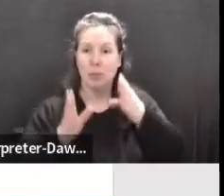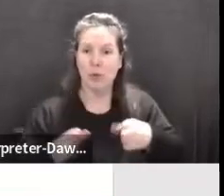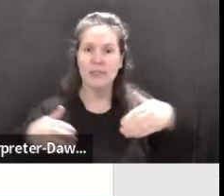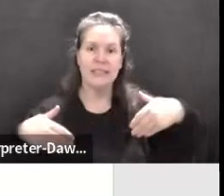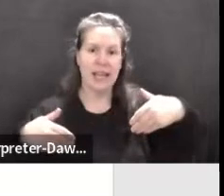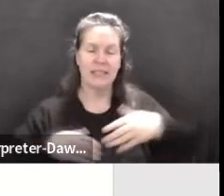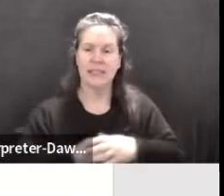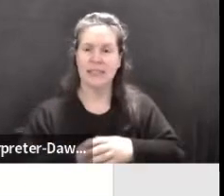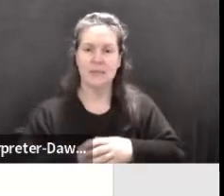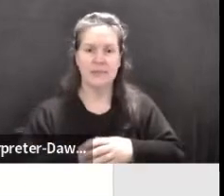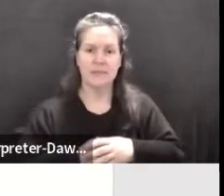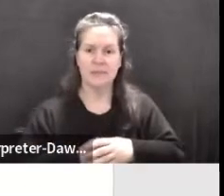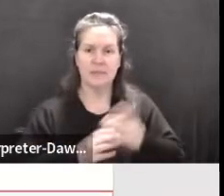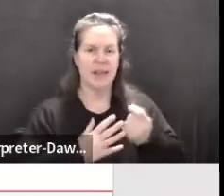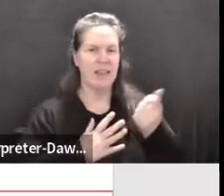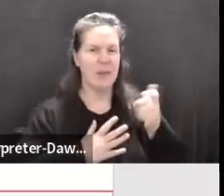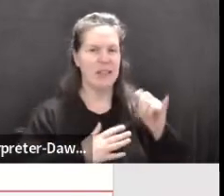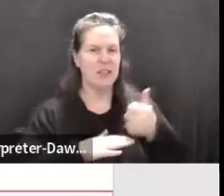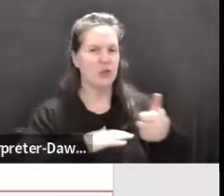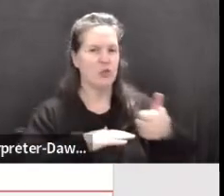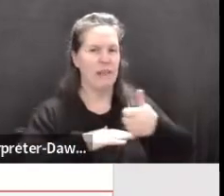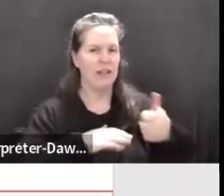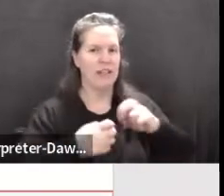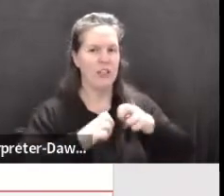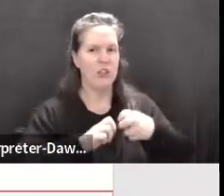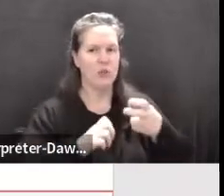So that eliminates the travel issue at least.